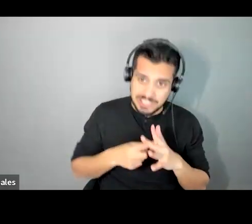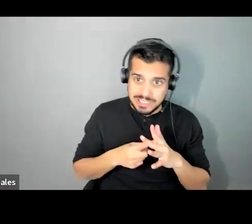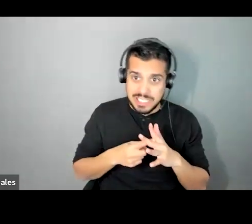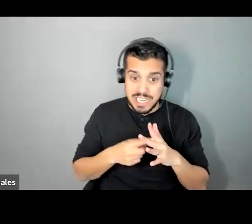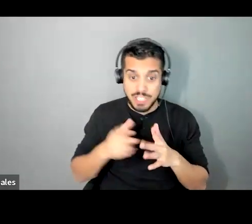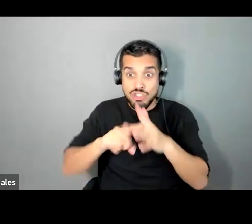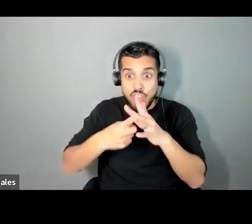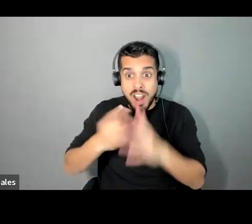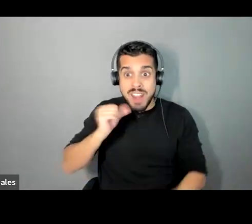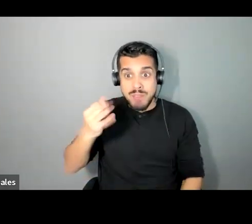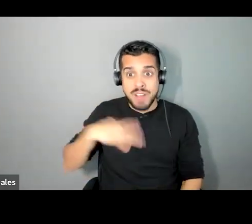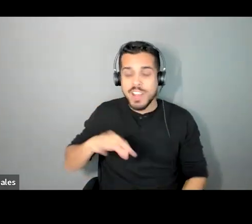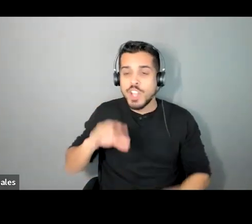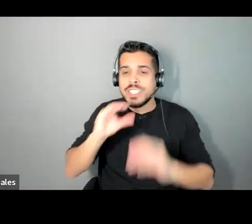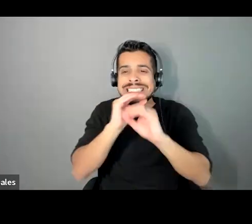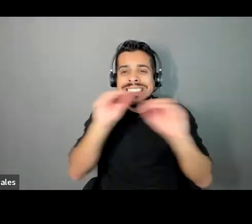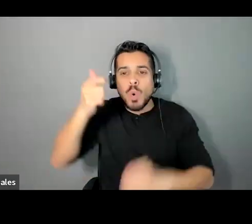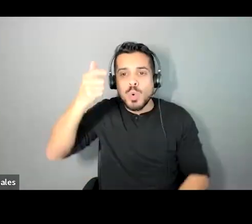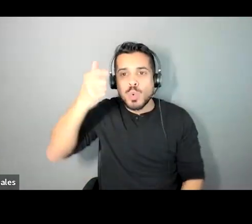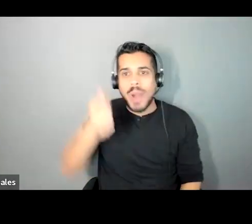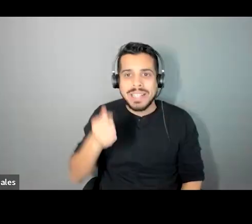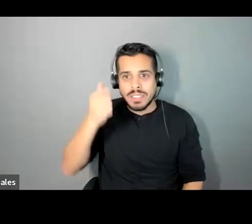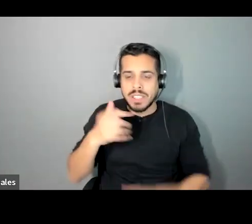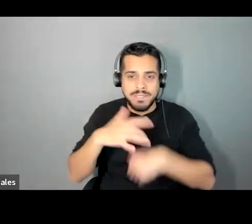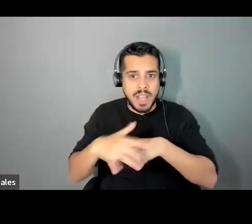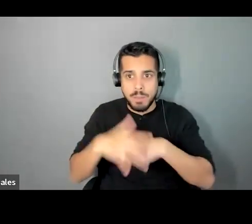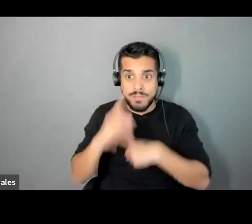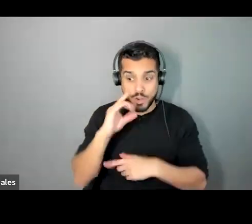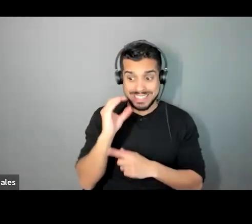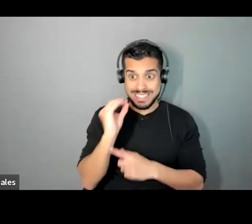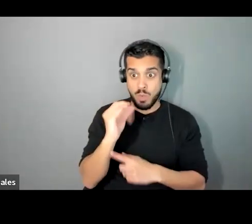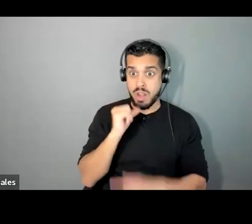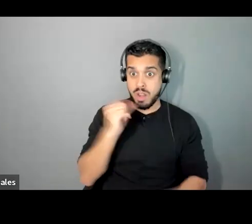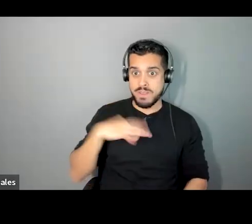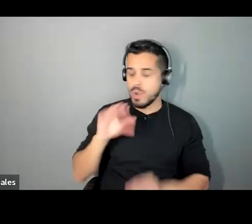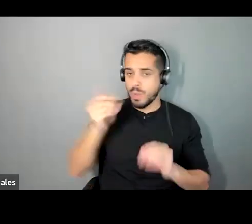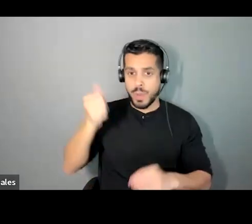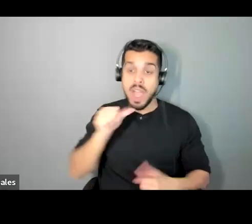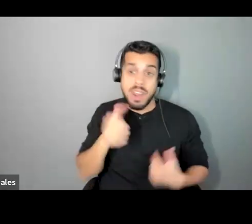Zero grants available to startup non-profits. Um... I did not have a rich uncle. (Mike chuckles)